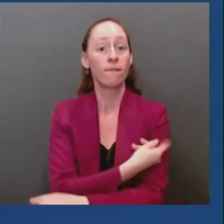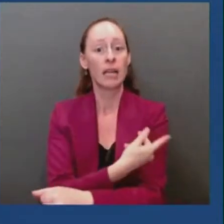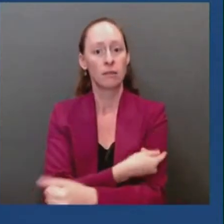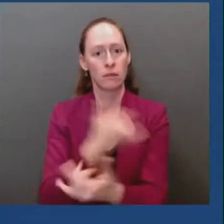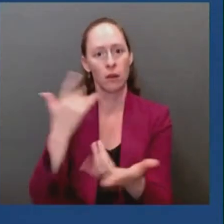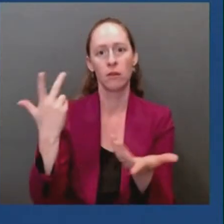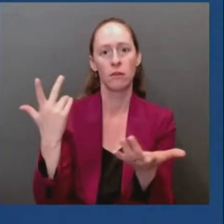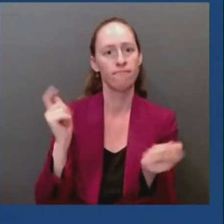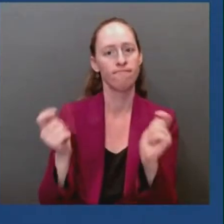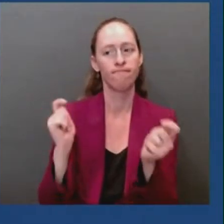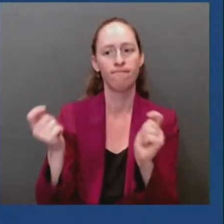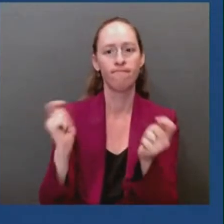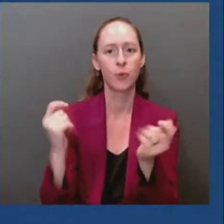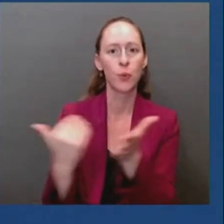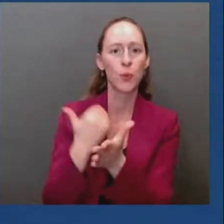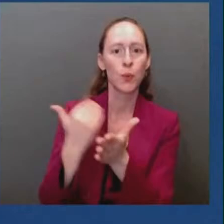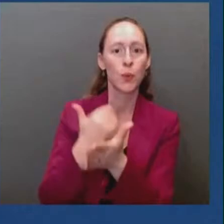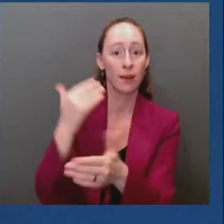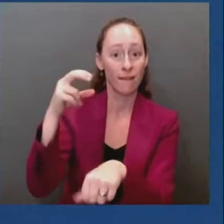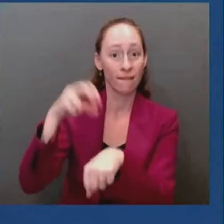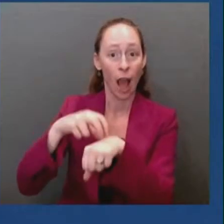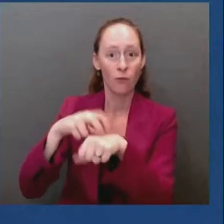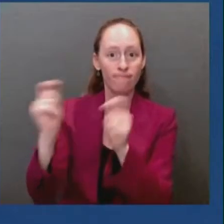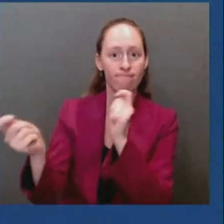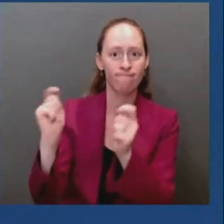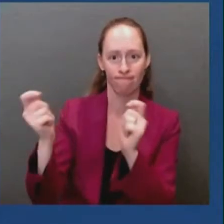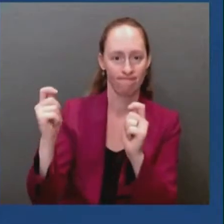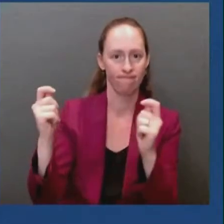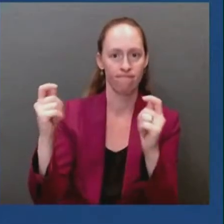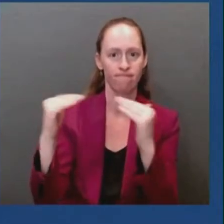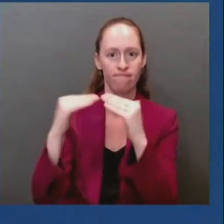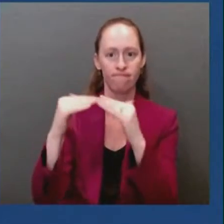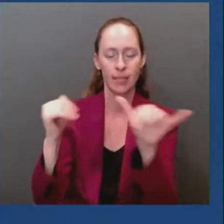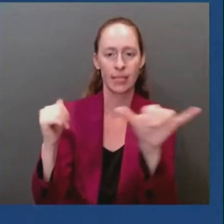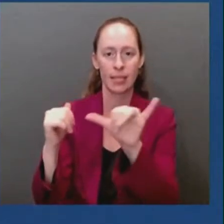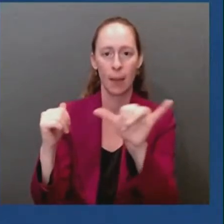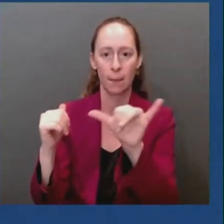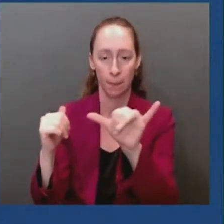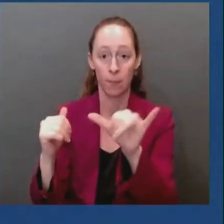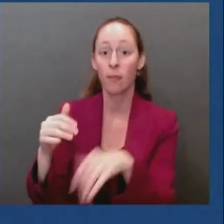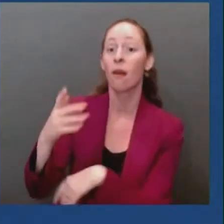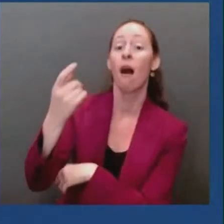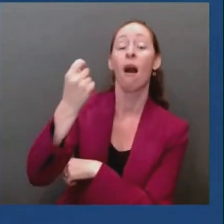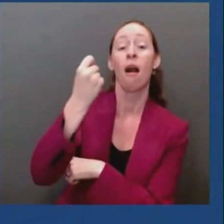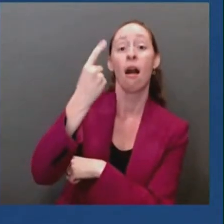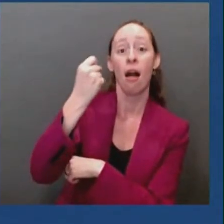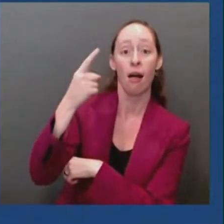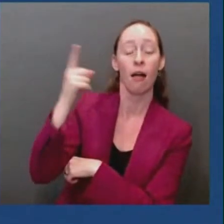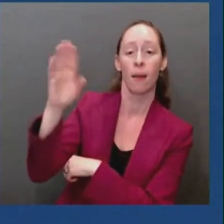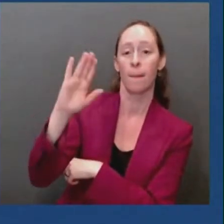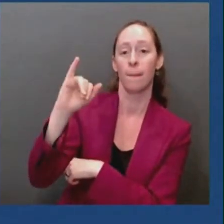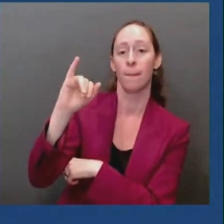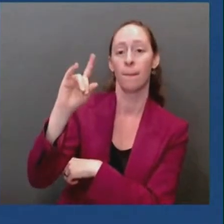OUR VACCINES, HAVE CAUGHT UP WITH THE VIRUS. AND IS THE BIDEN ADMINISTRATION